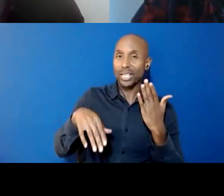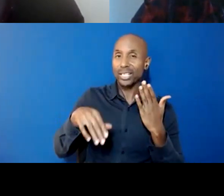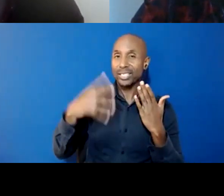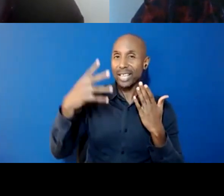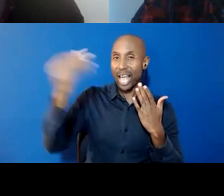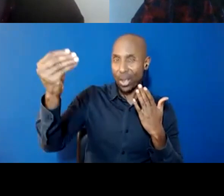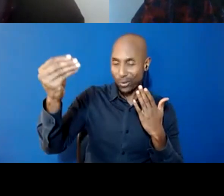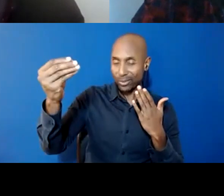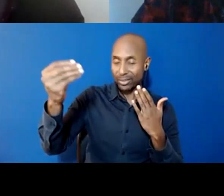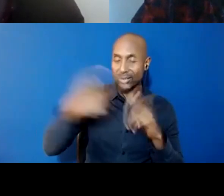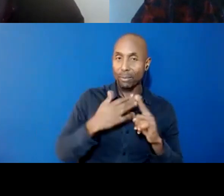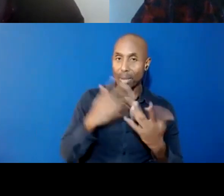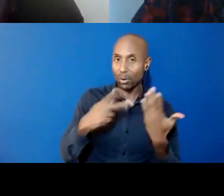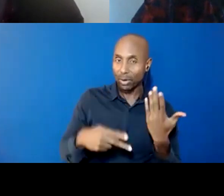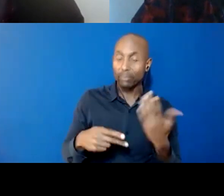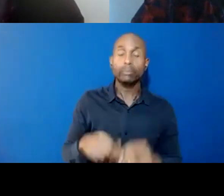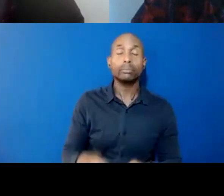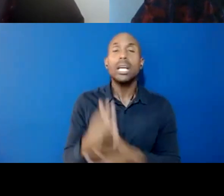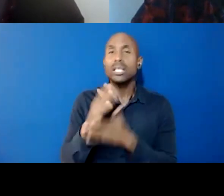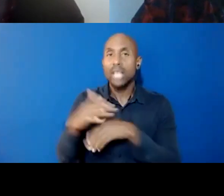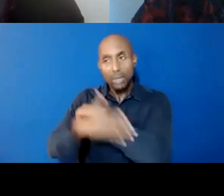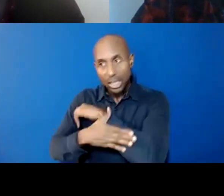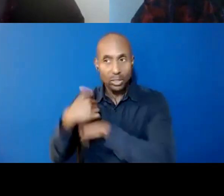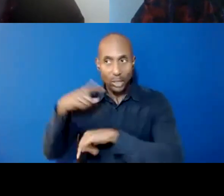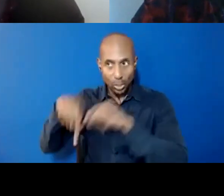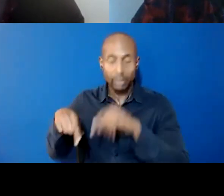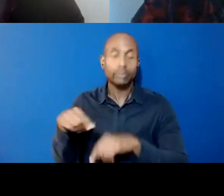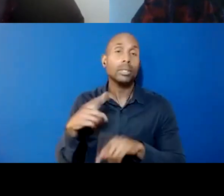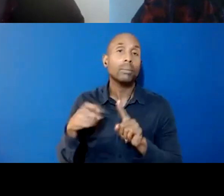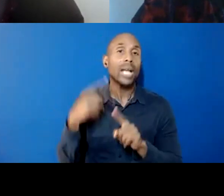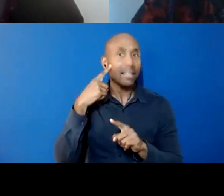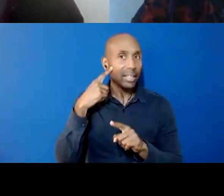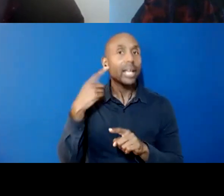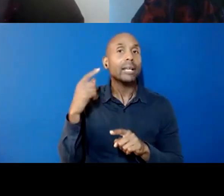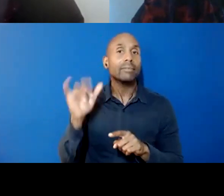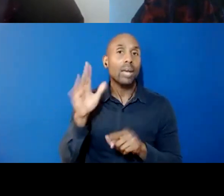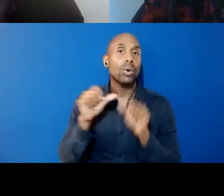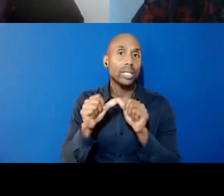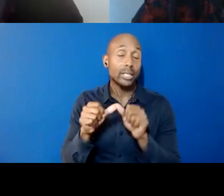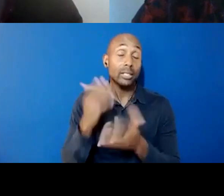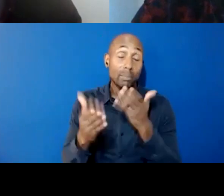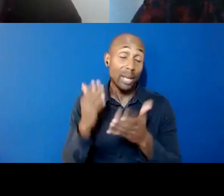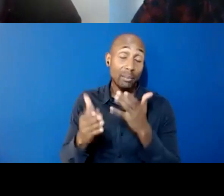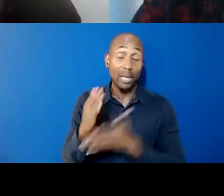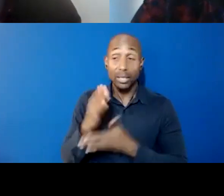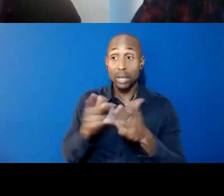For the next several years, that will continue to be the case where it may be possible to travel to some places and others it will not.